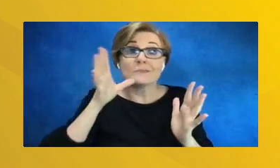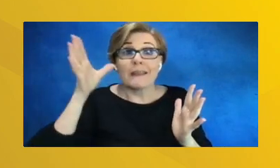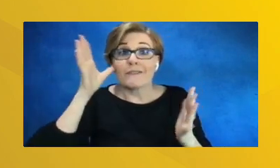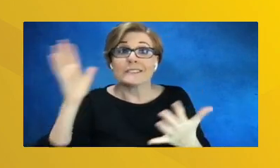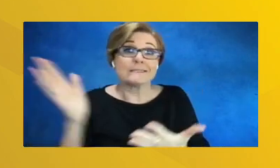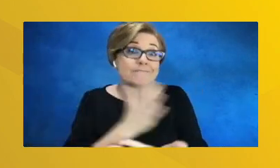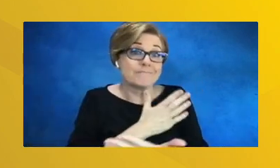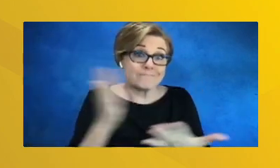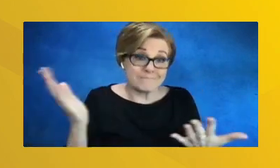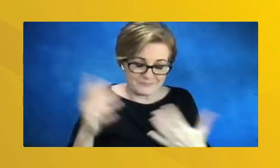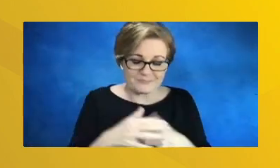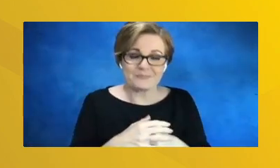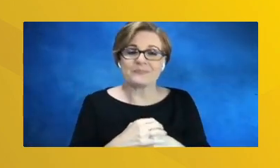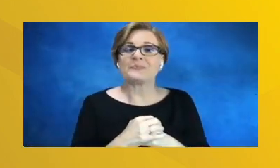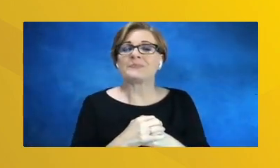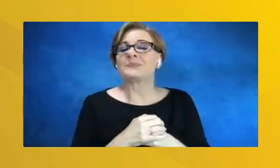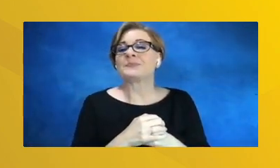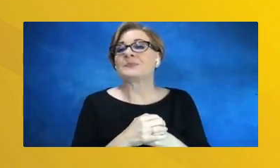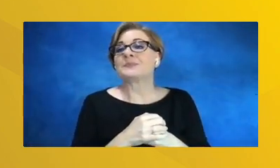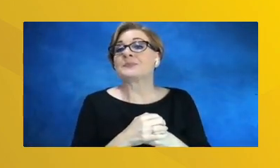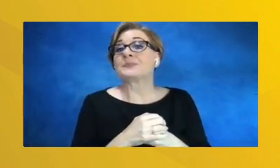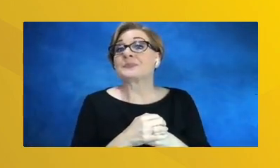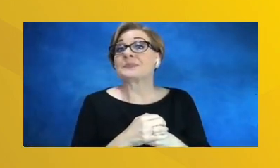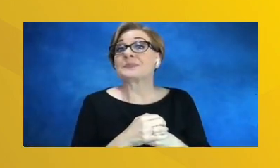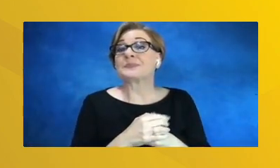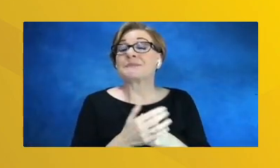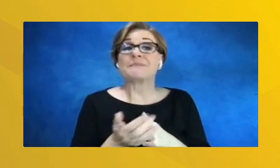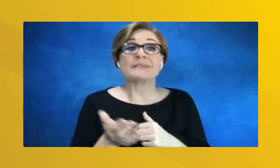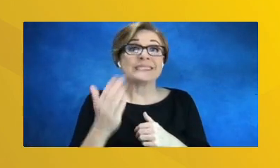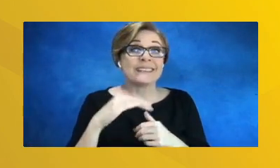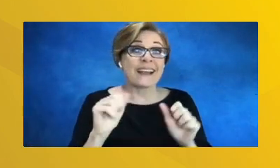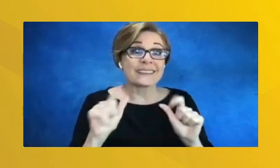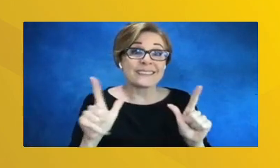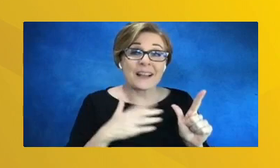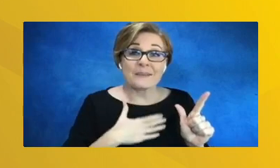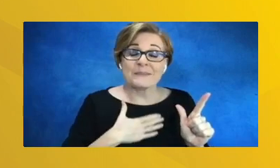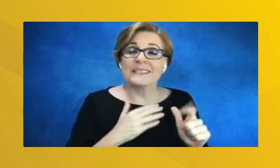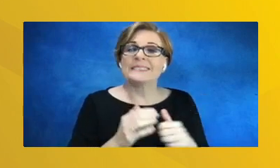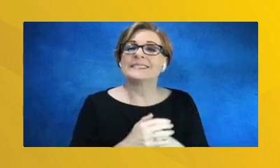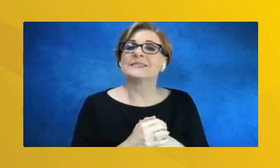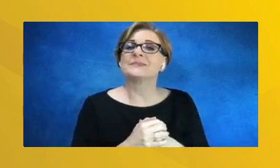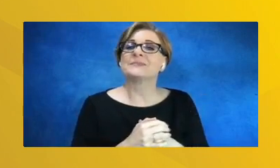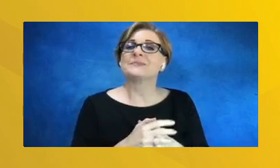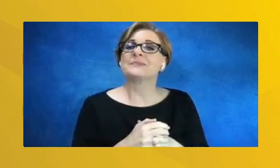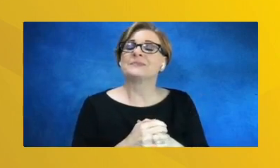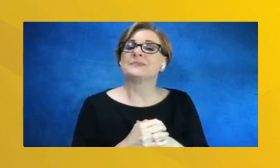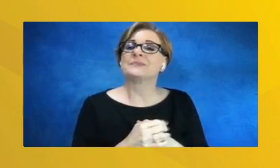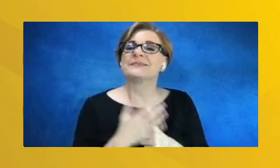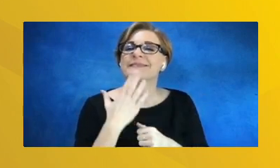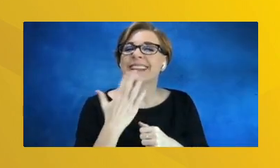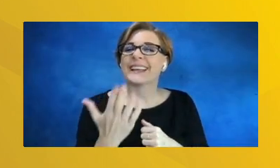So can we go to the next slide, please? Thank you.